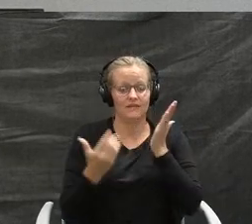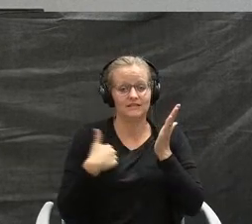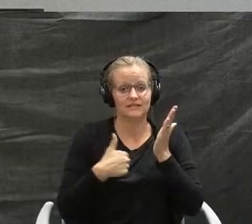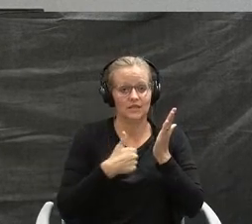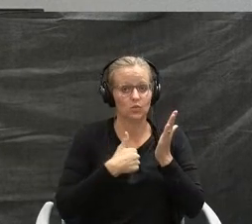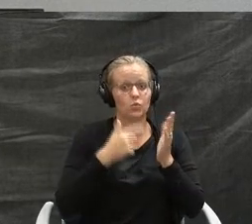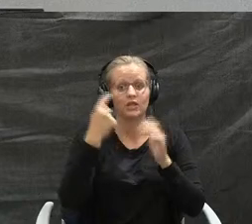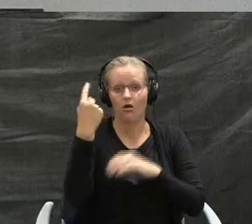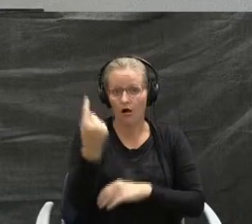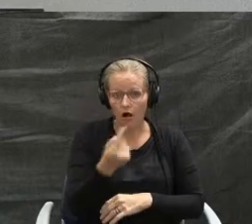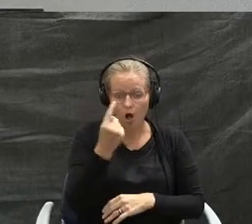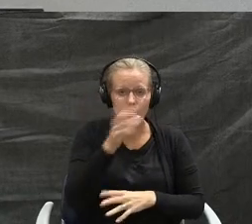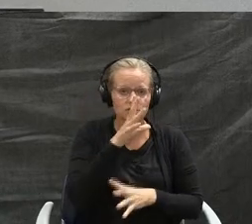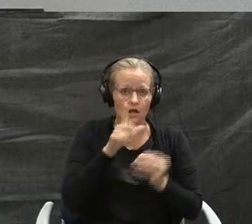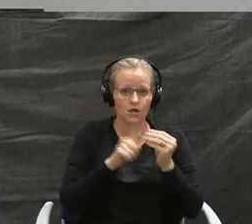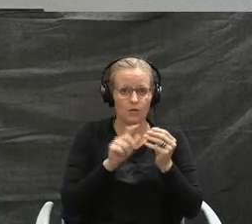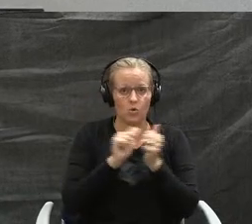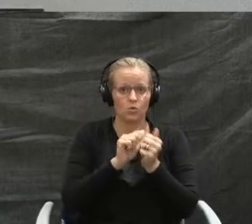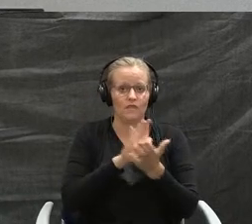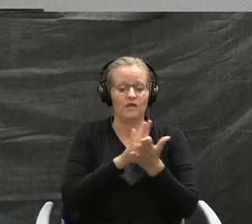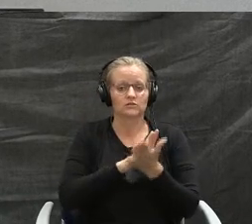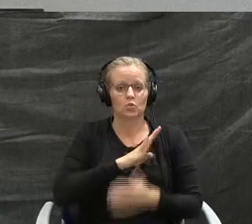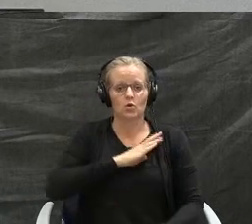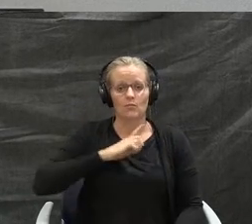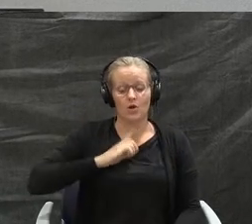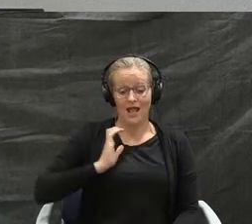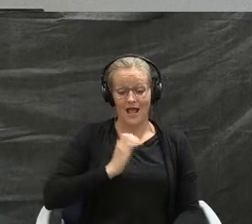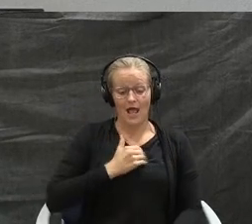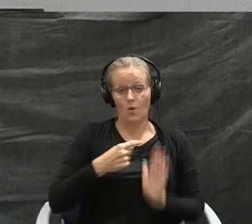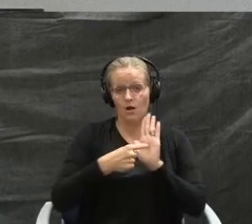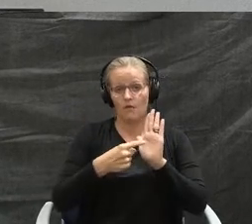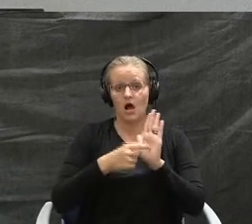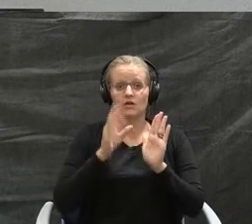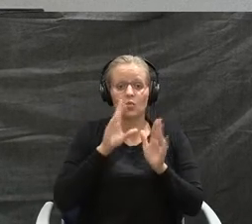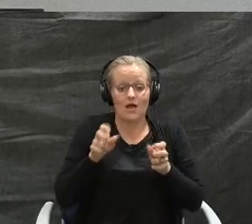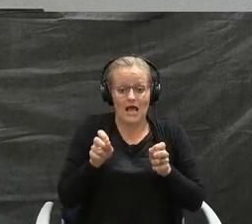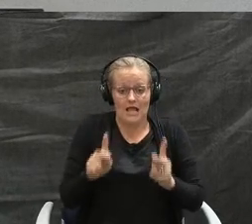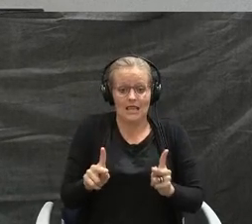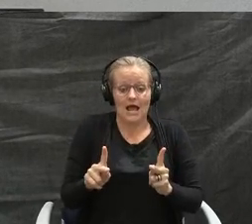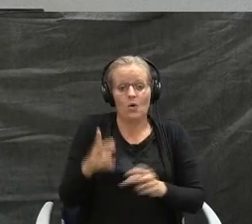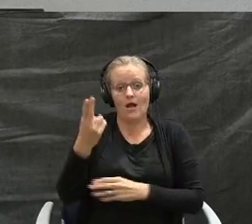schoolers who need to come into the school to see a counselor or